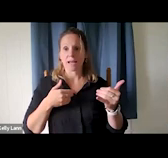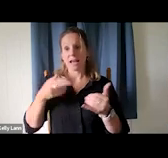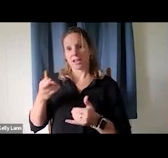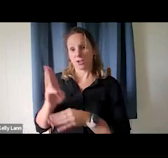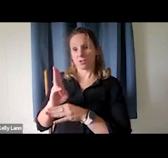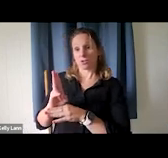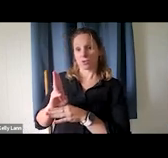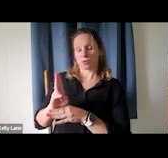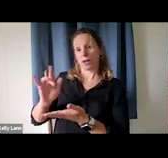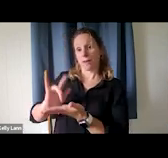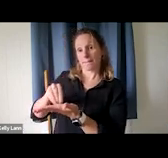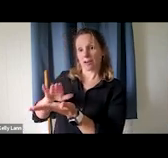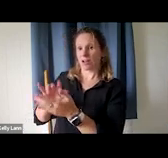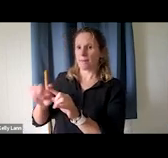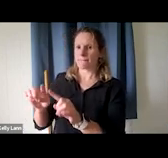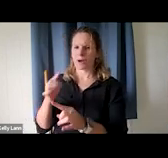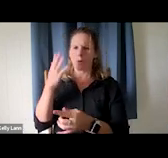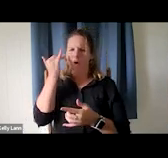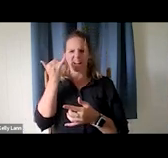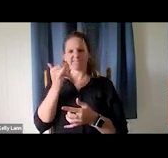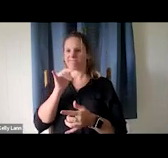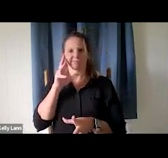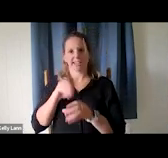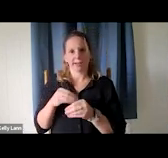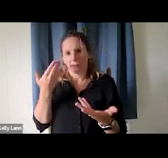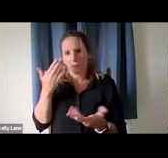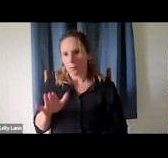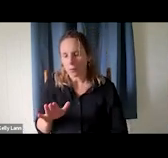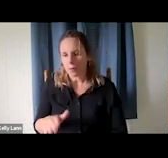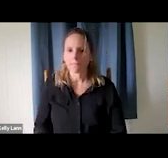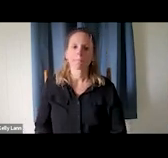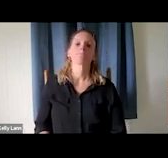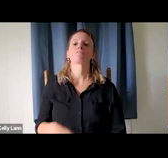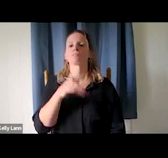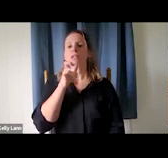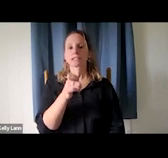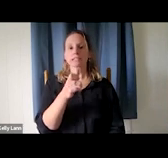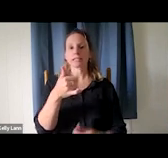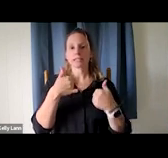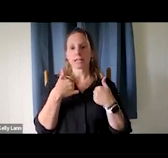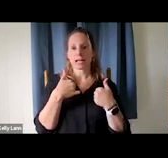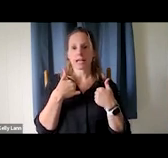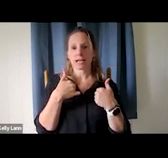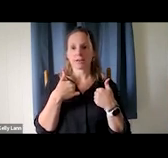in the medical records, but it doesn't say why he uses. It doesn't say, and it gives us a period of time